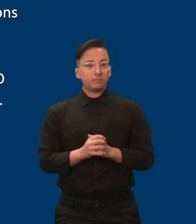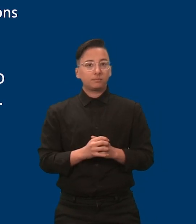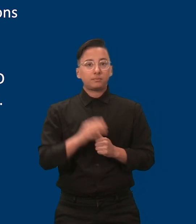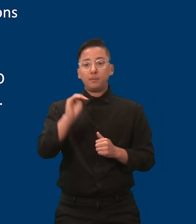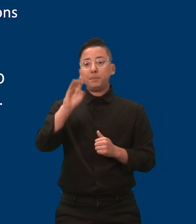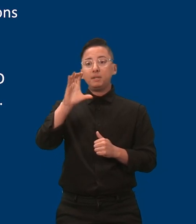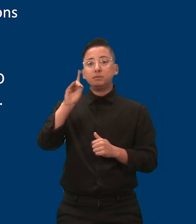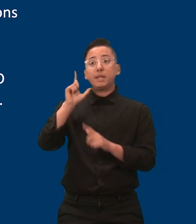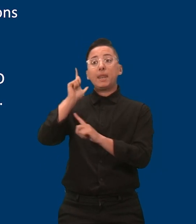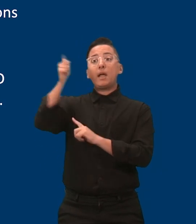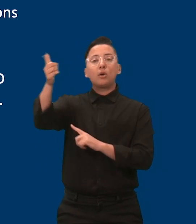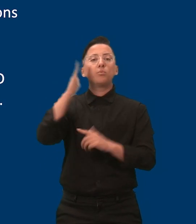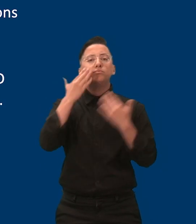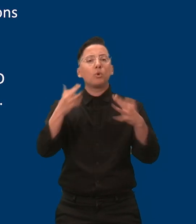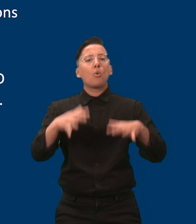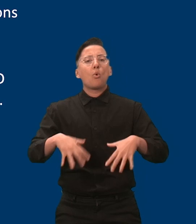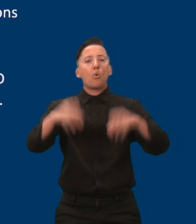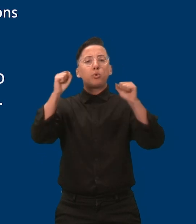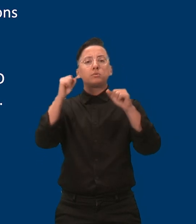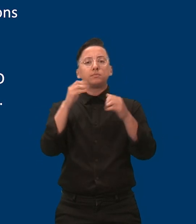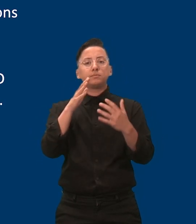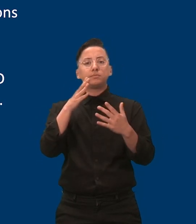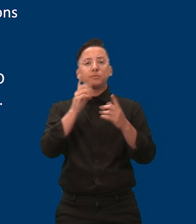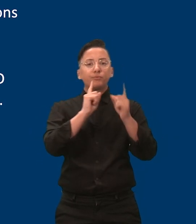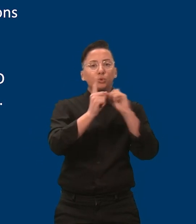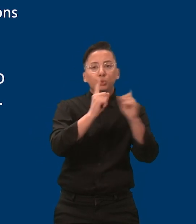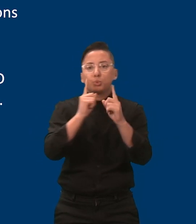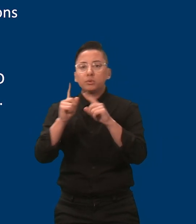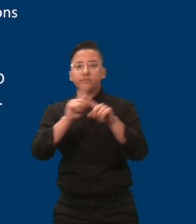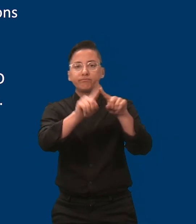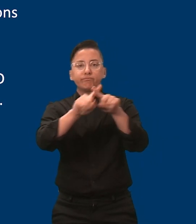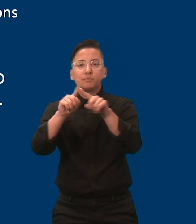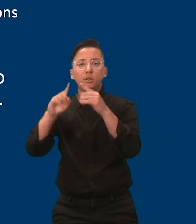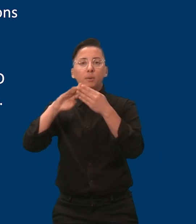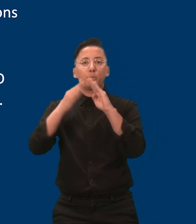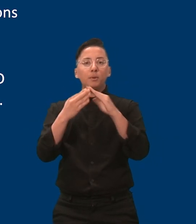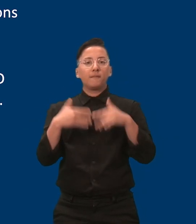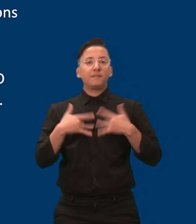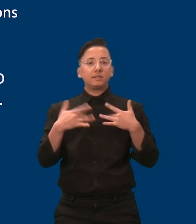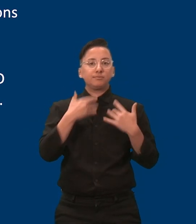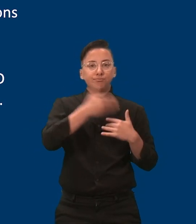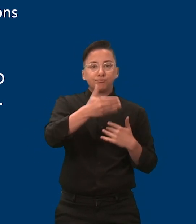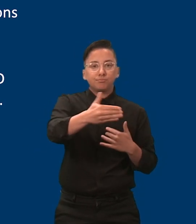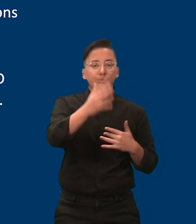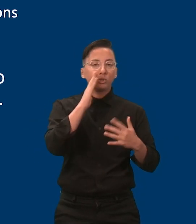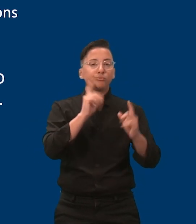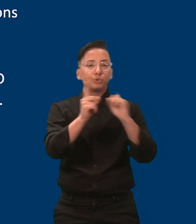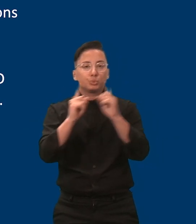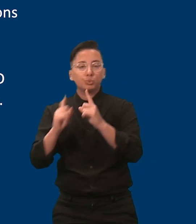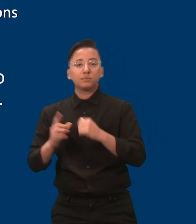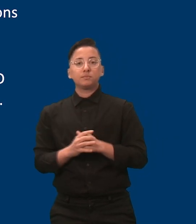to collect your feedback. Please stay tuned to the MCD website, newsletter,